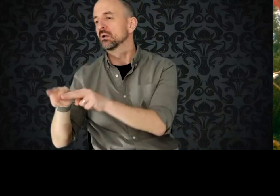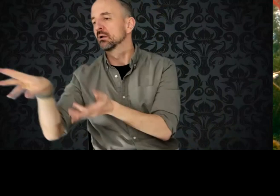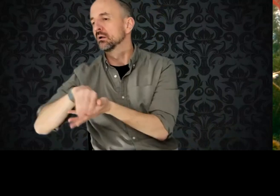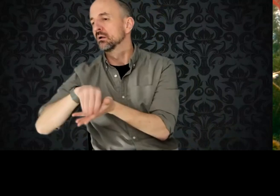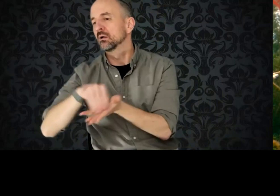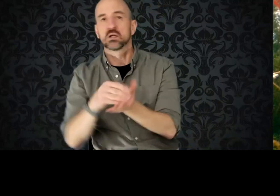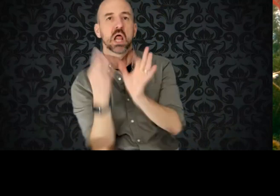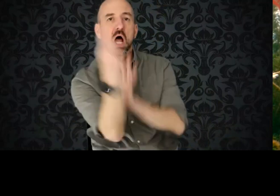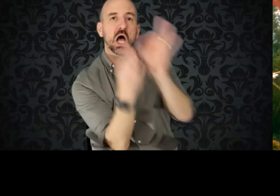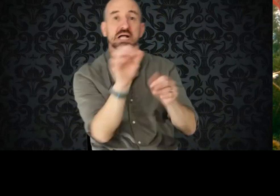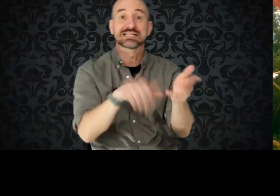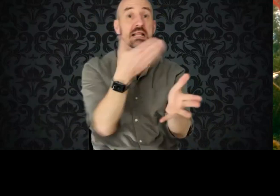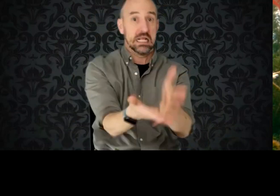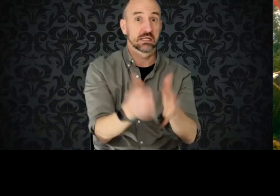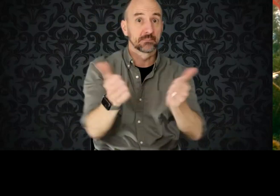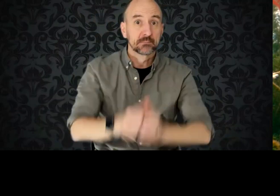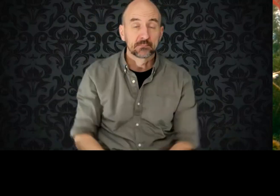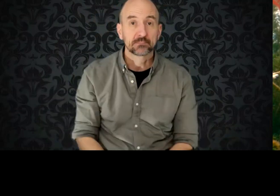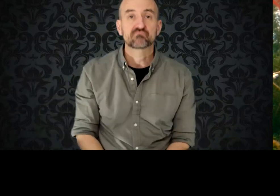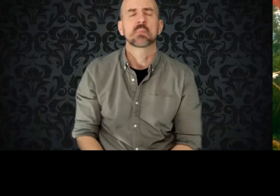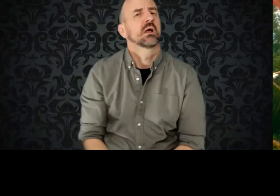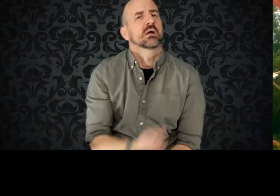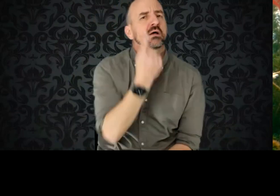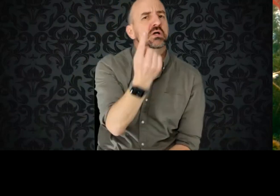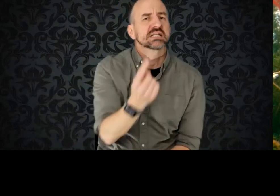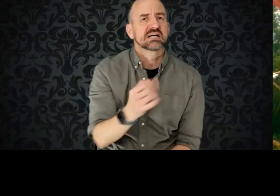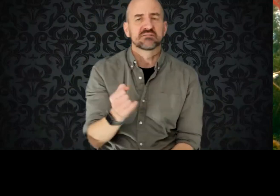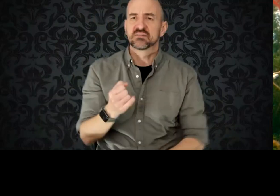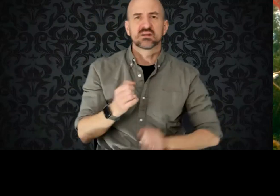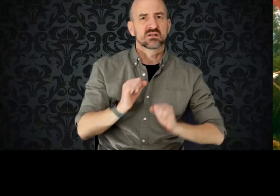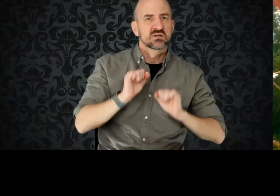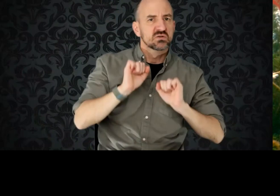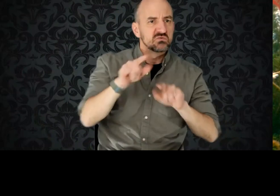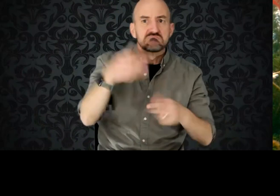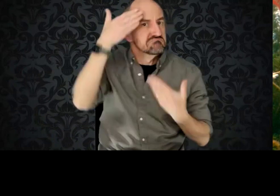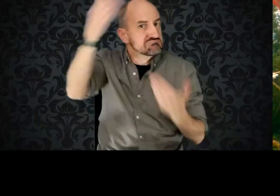of everybody's presentations, but if you are like me and you have questions pop up in